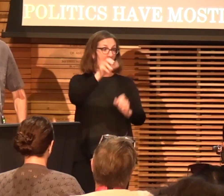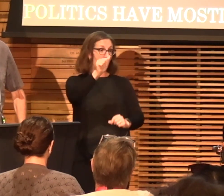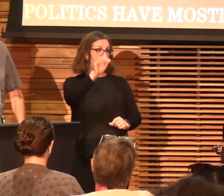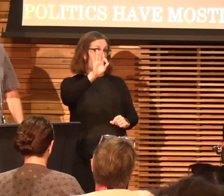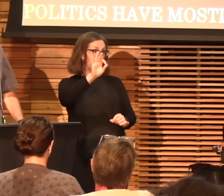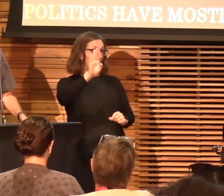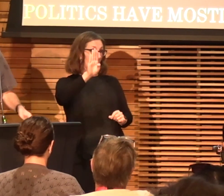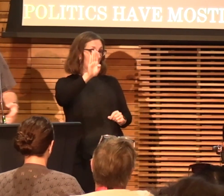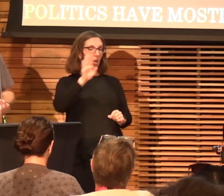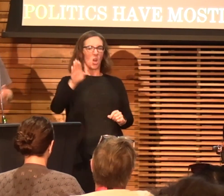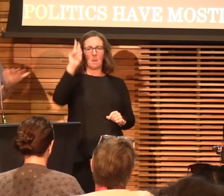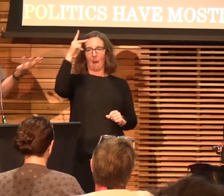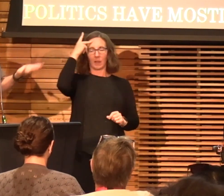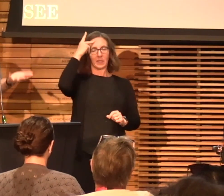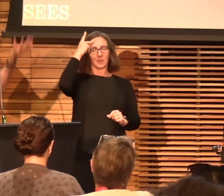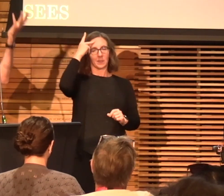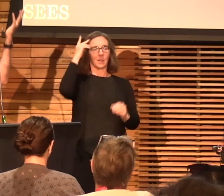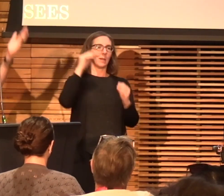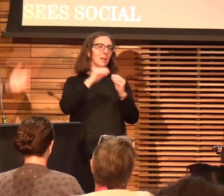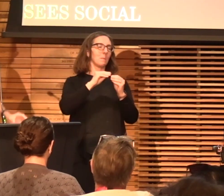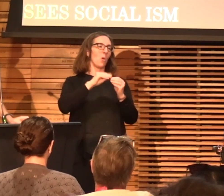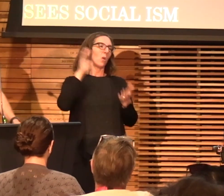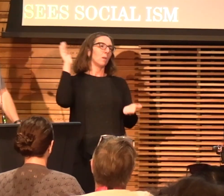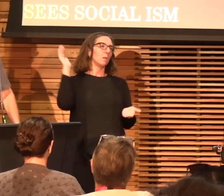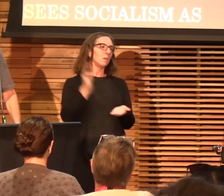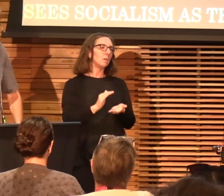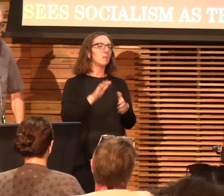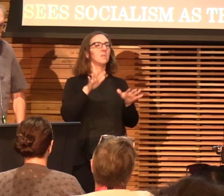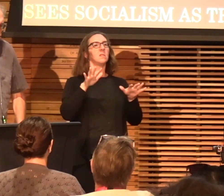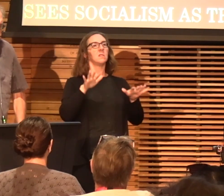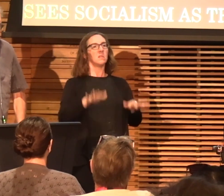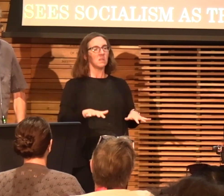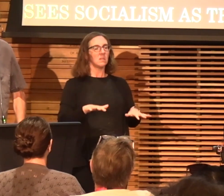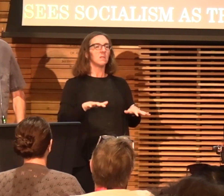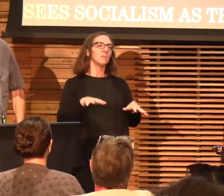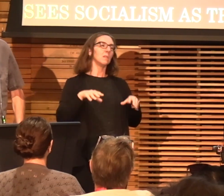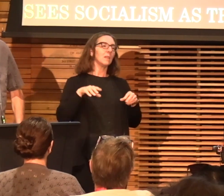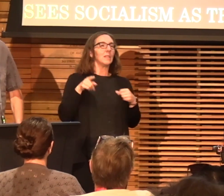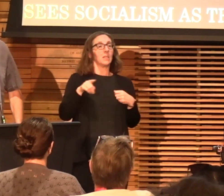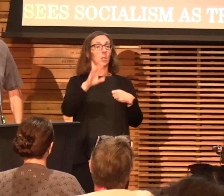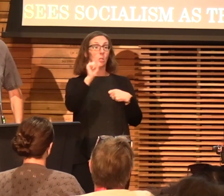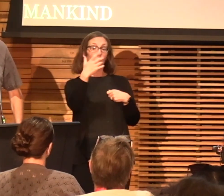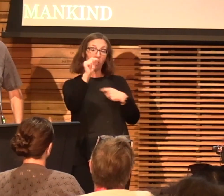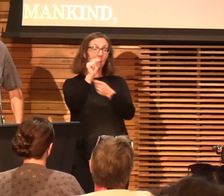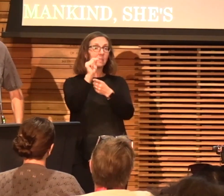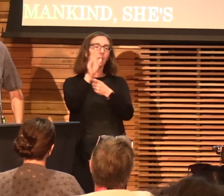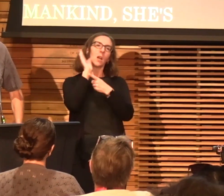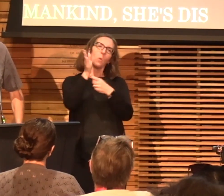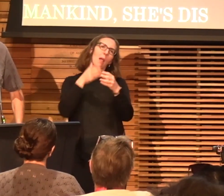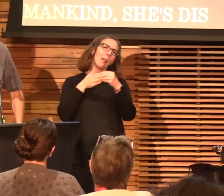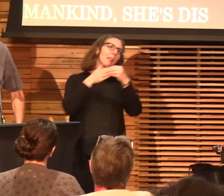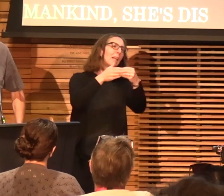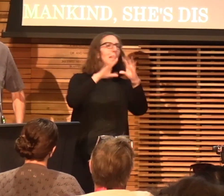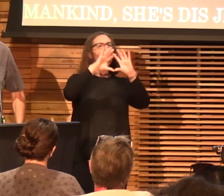She no longer sees socialism as the guiding light for mankind. She's disillusioned with the Socialist Party